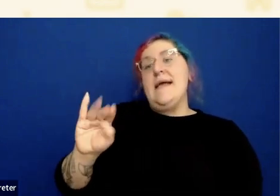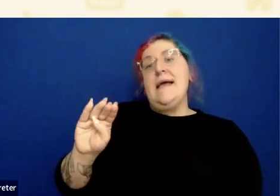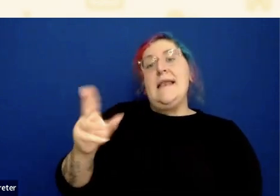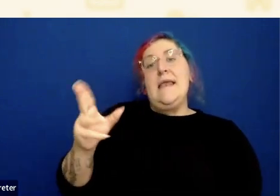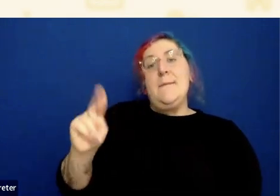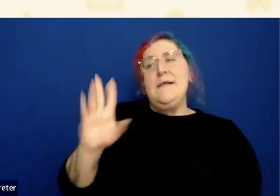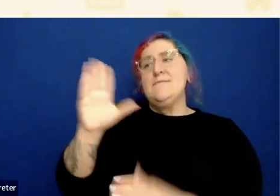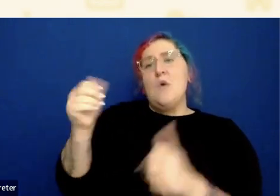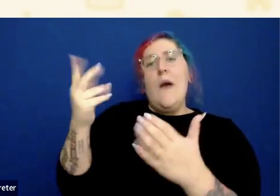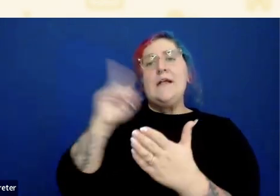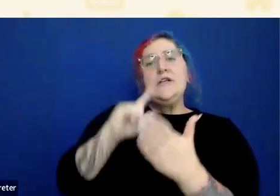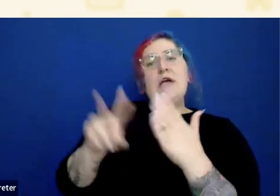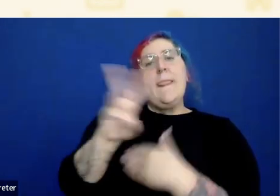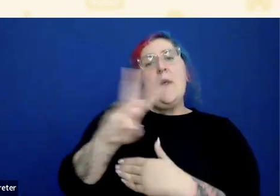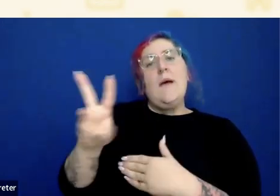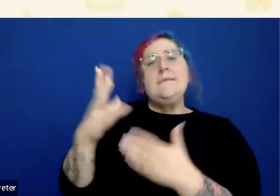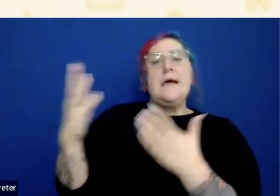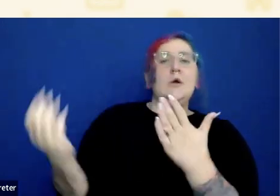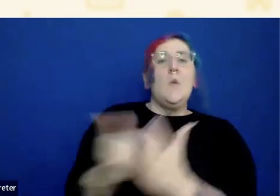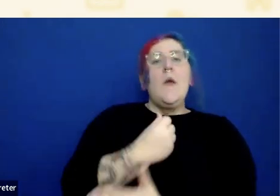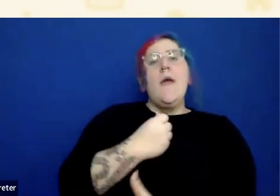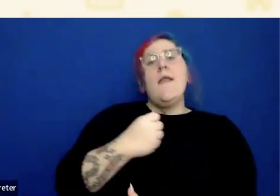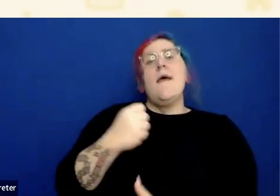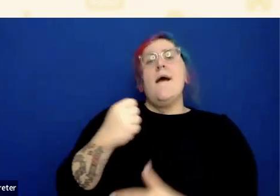And enter for a chance to win great prizes. Thank you very much.